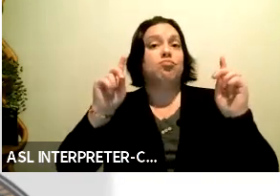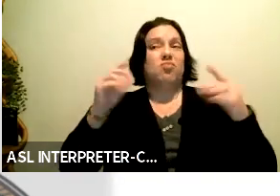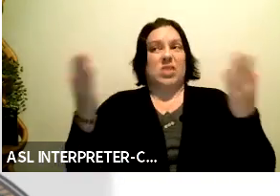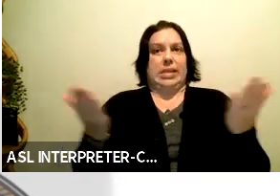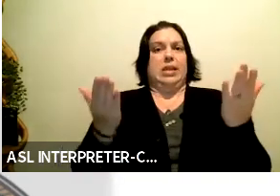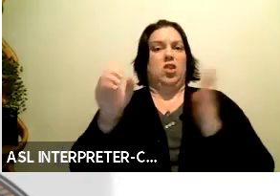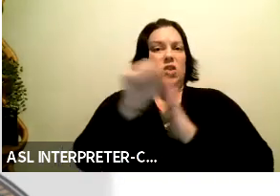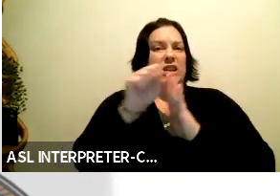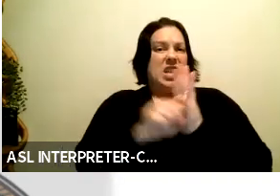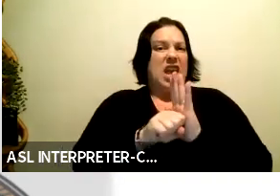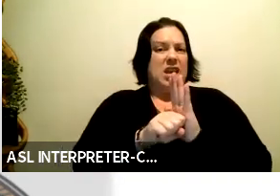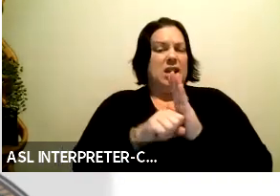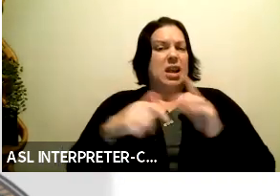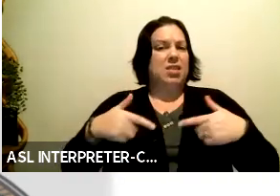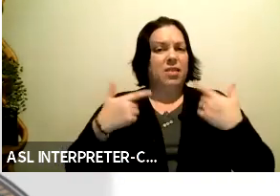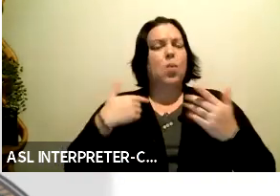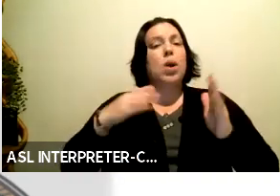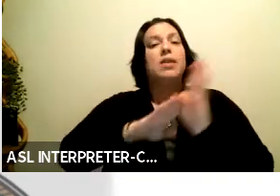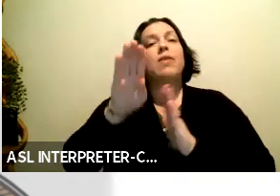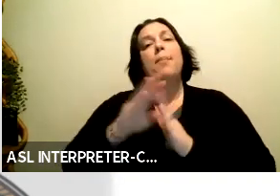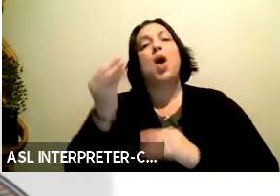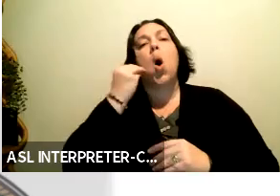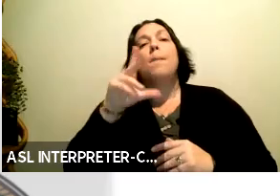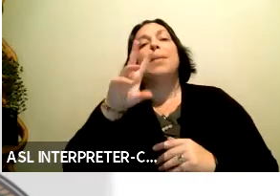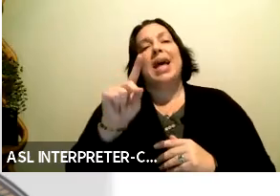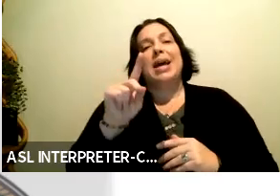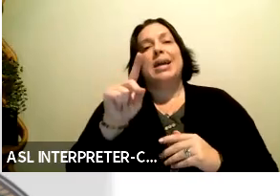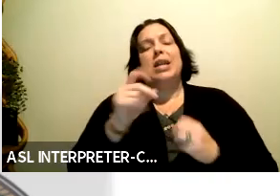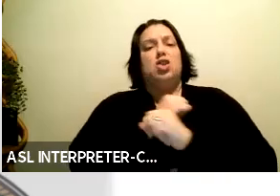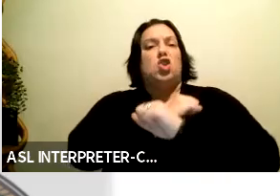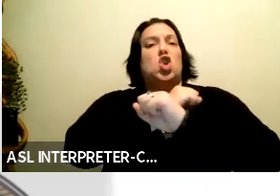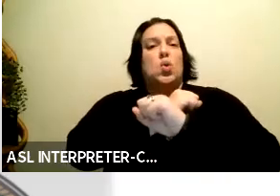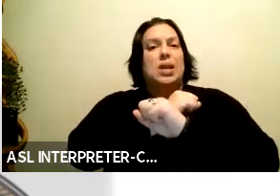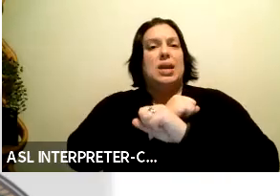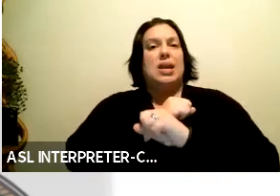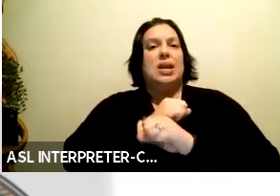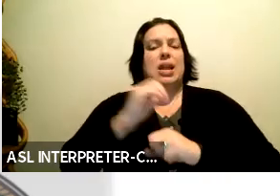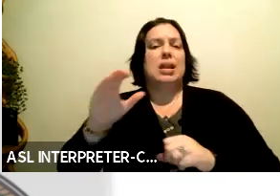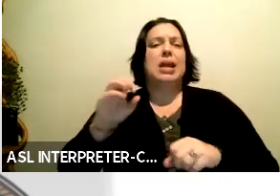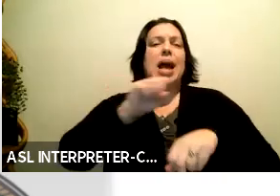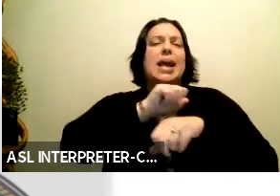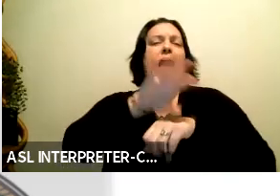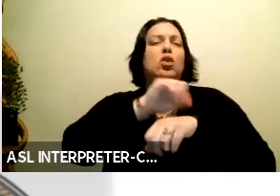we developed a Homeland Security advisory council access and functional needs subcommittee. And